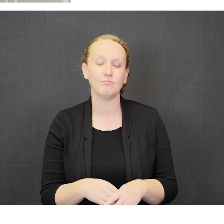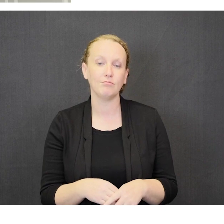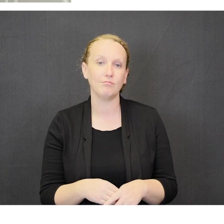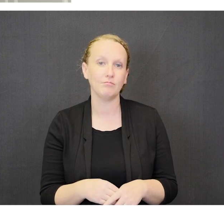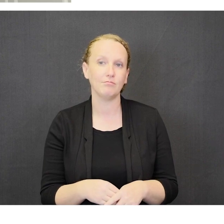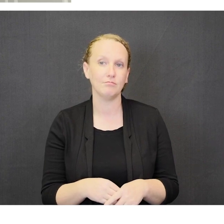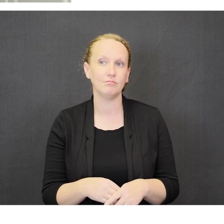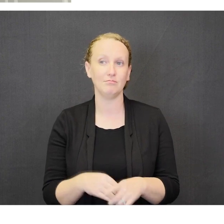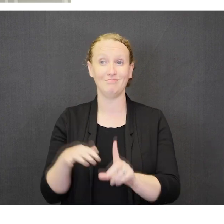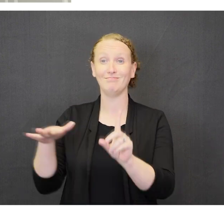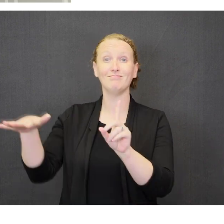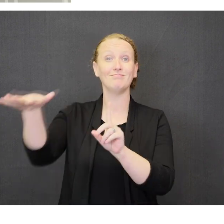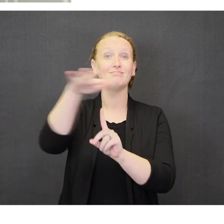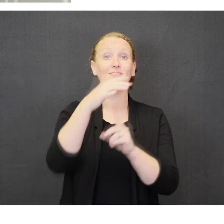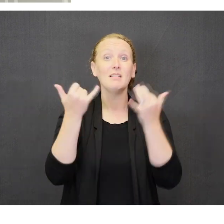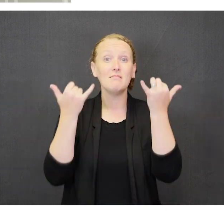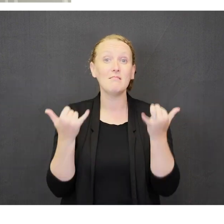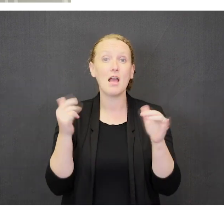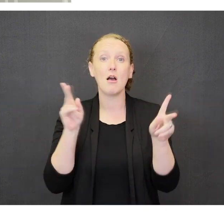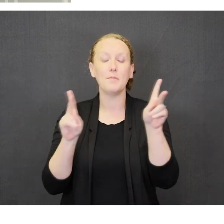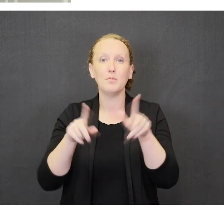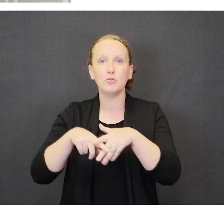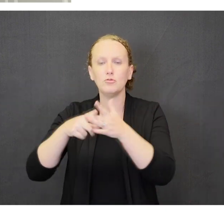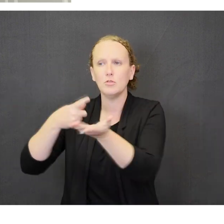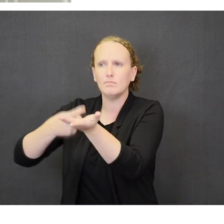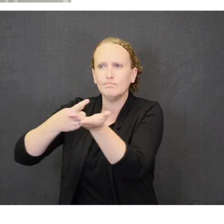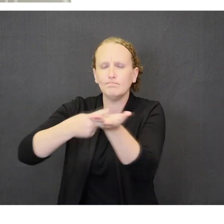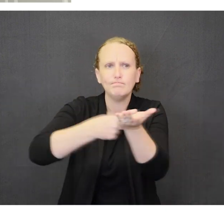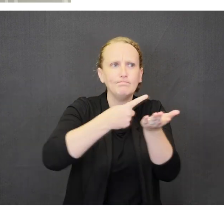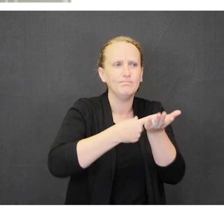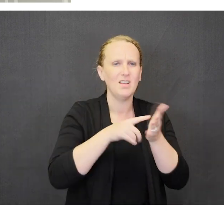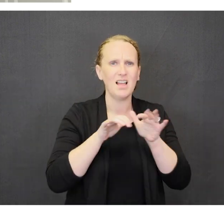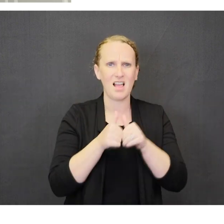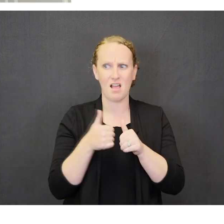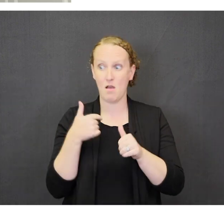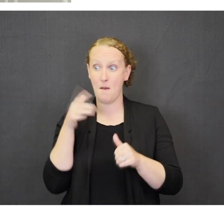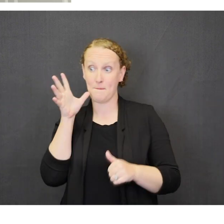out there right now about just the practical ways that we can be supportive